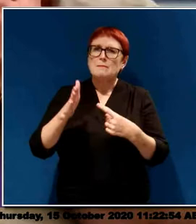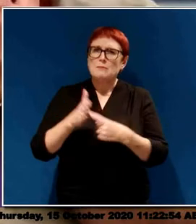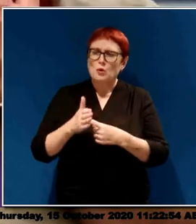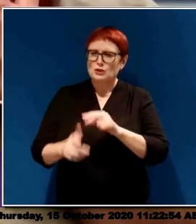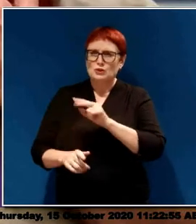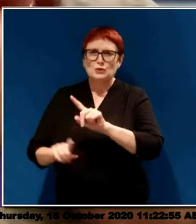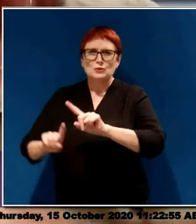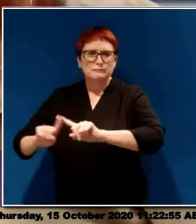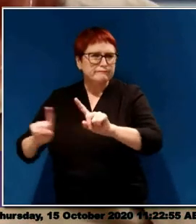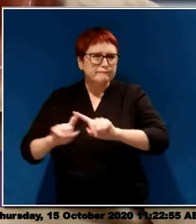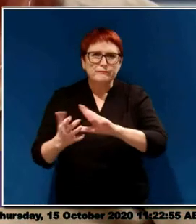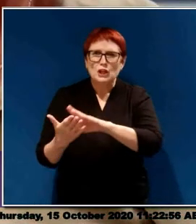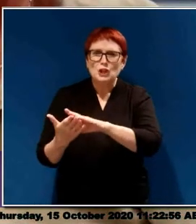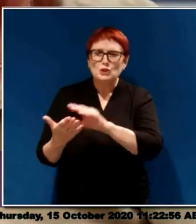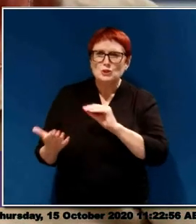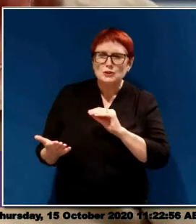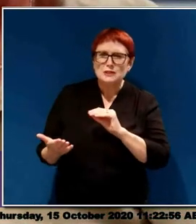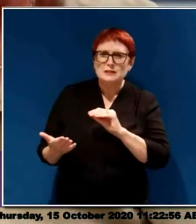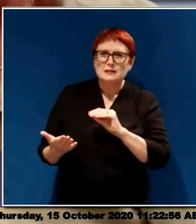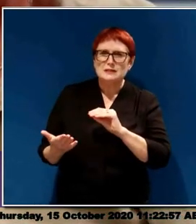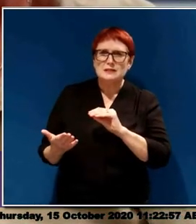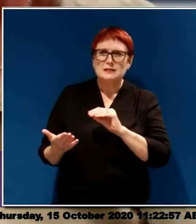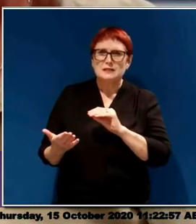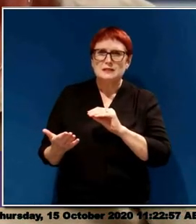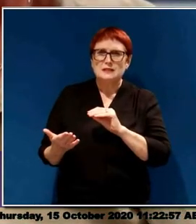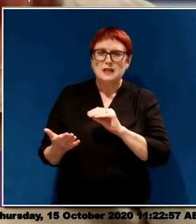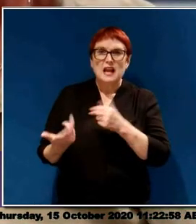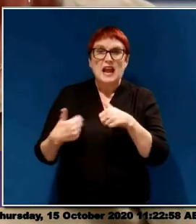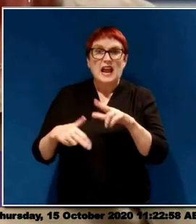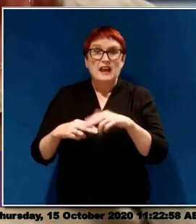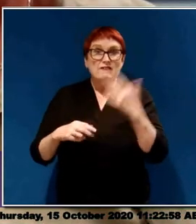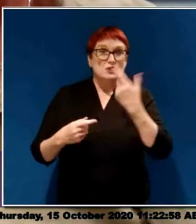you know, once a word has been thrown, that word can affect their entire life,